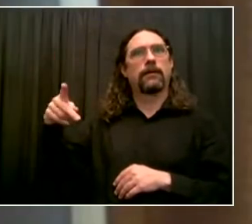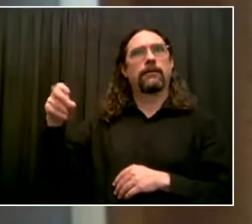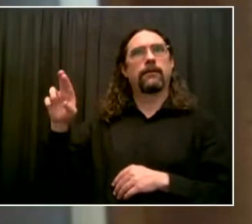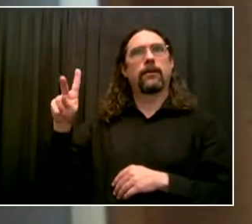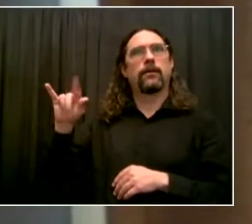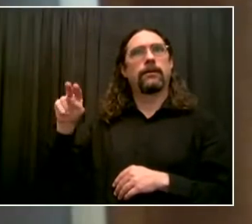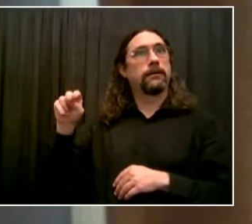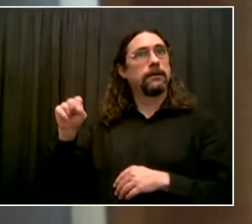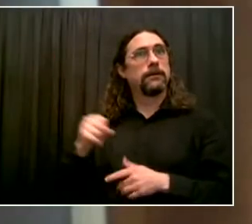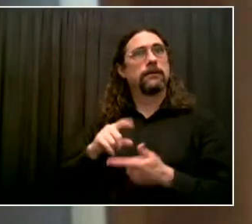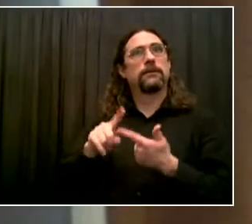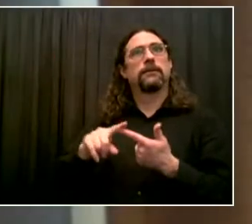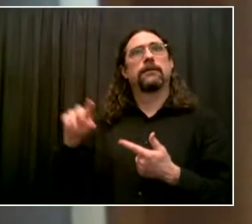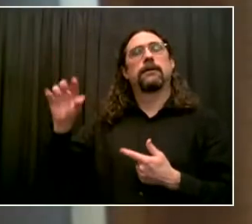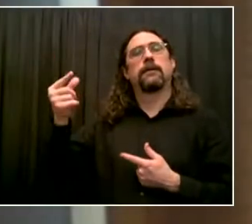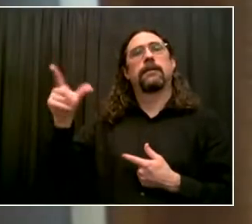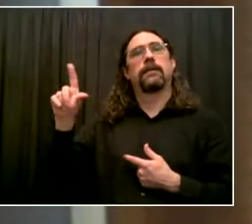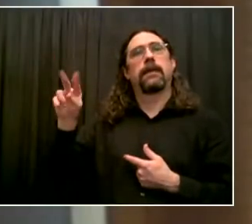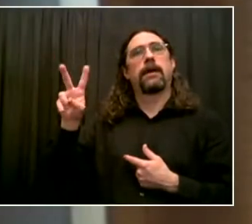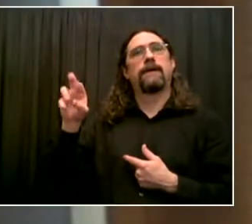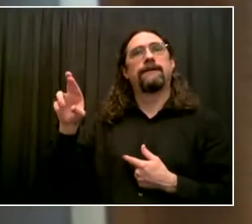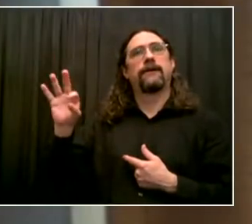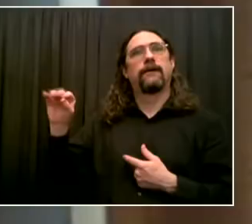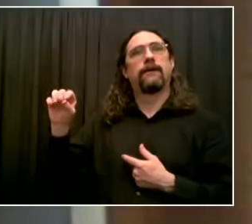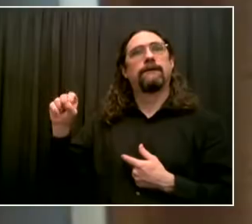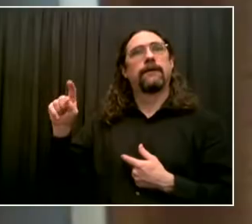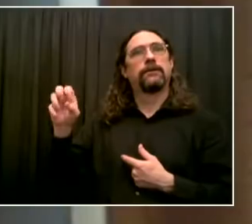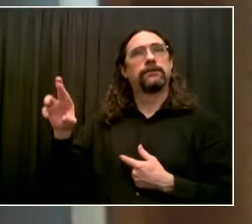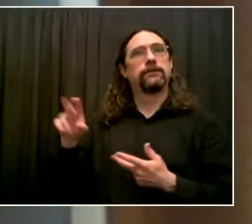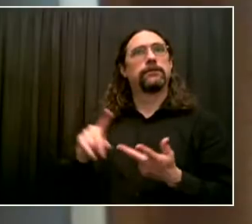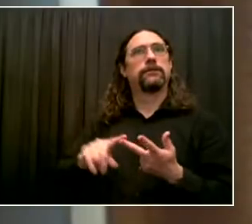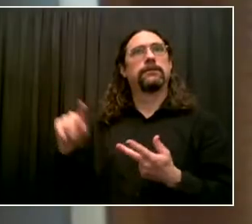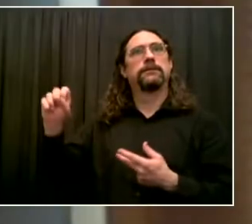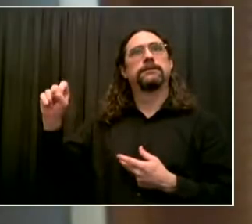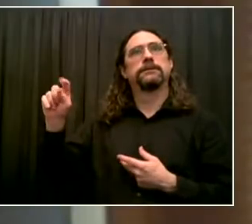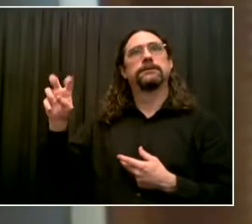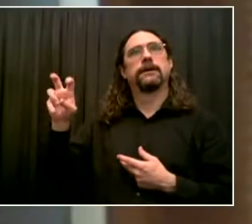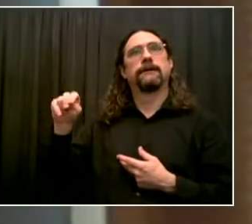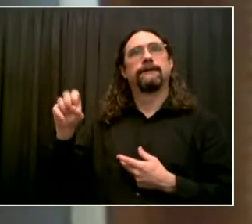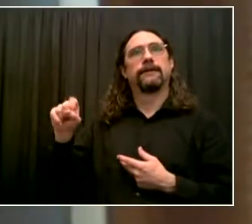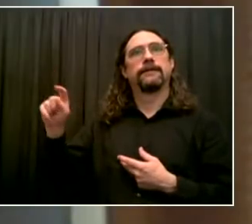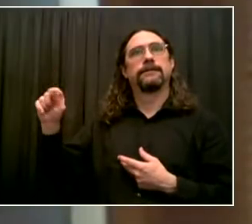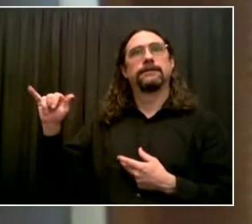RECOGNIZE MS. OWE BRIAN,